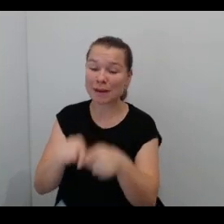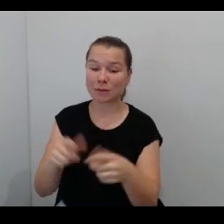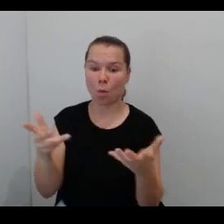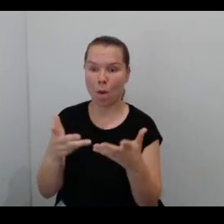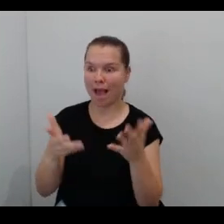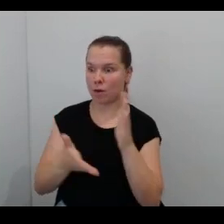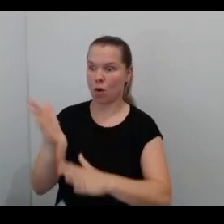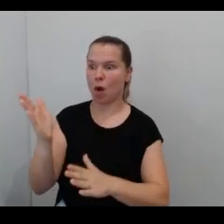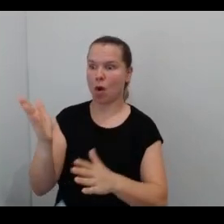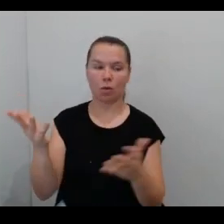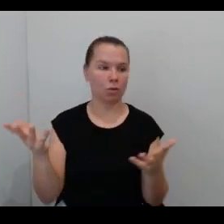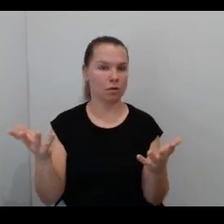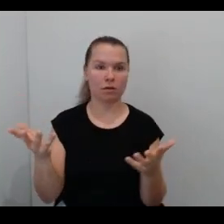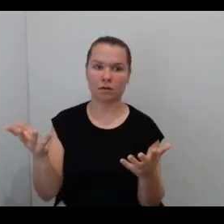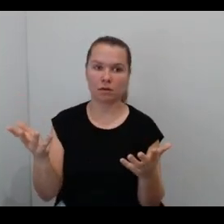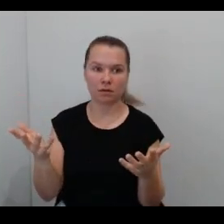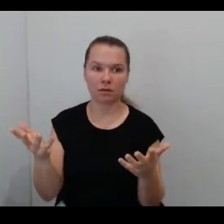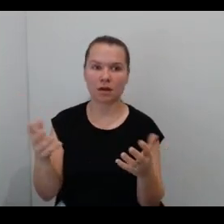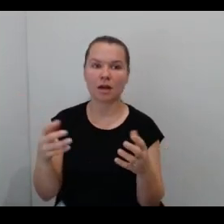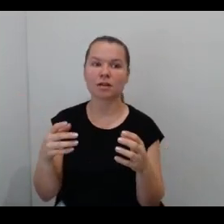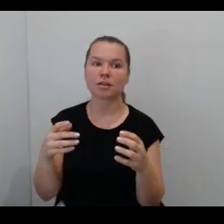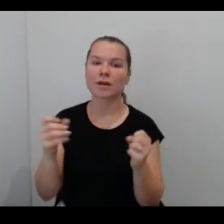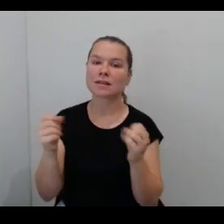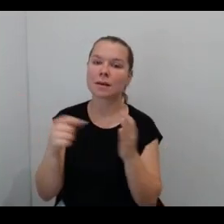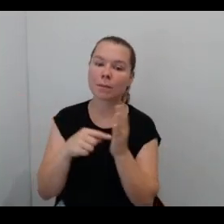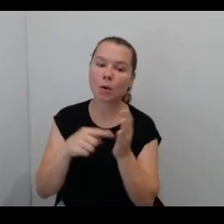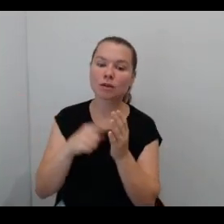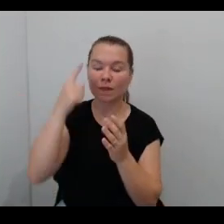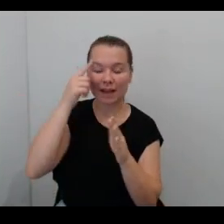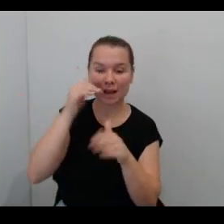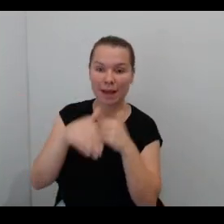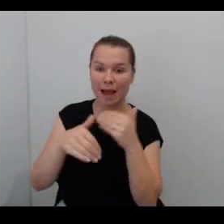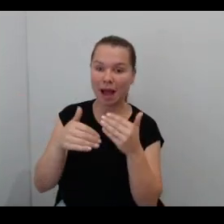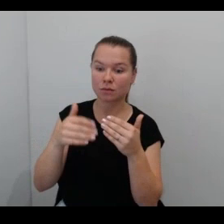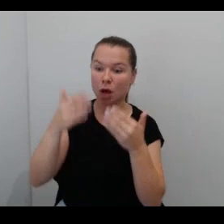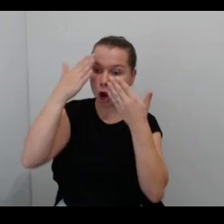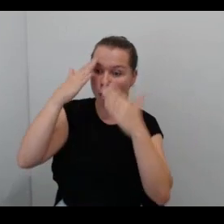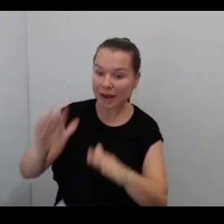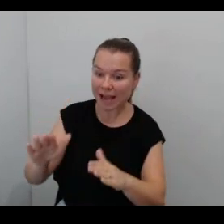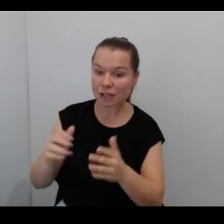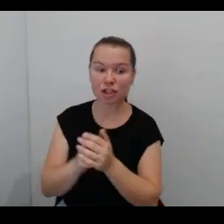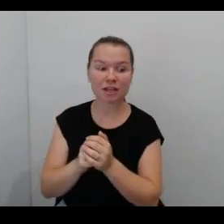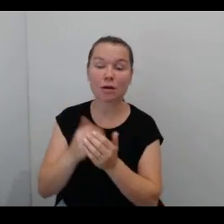Important to link up with crisis accommodation services or services like that in that example.